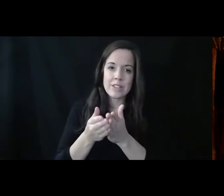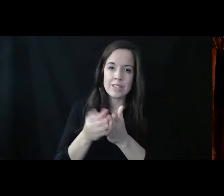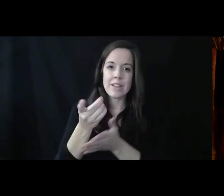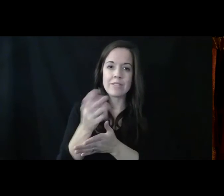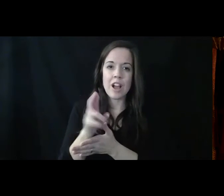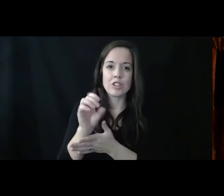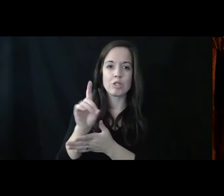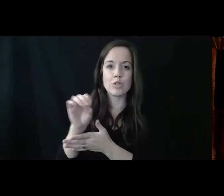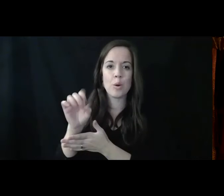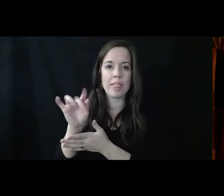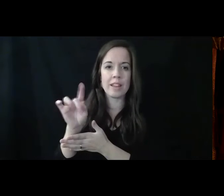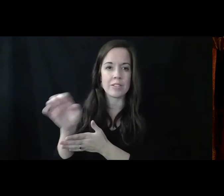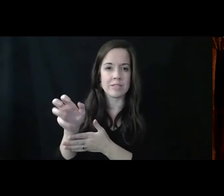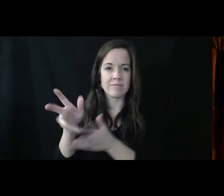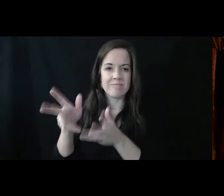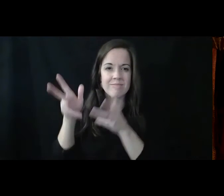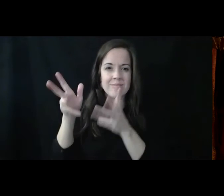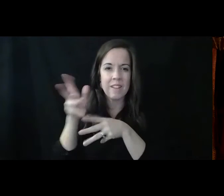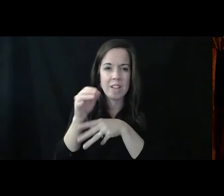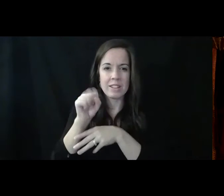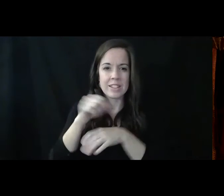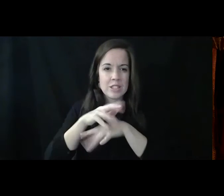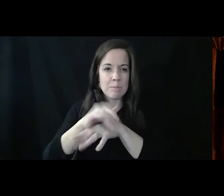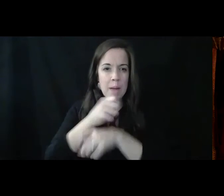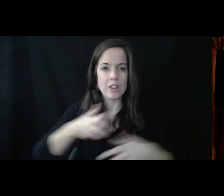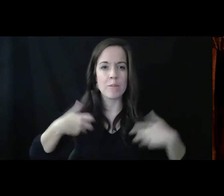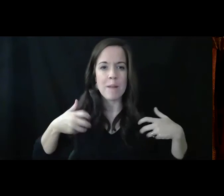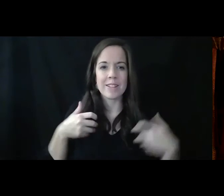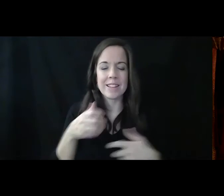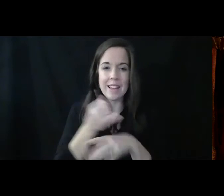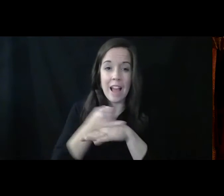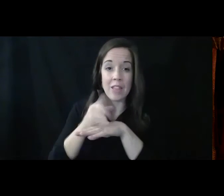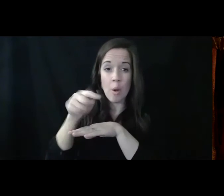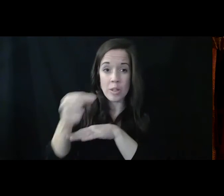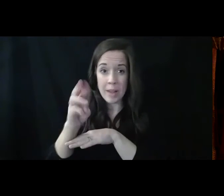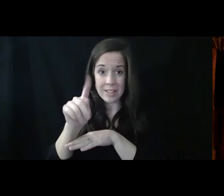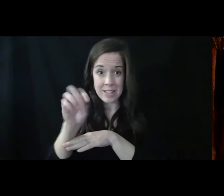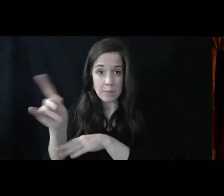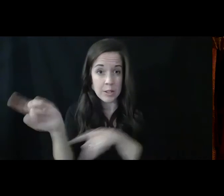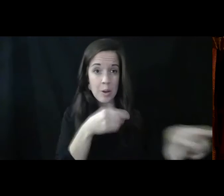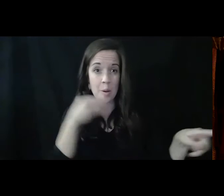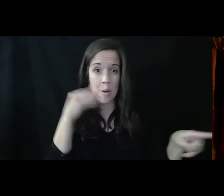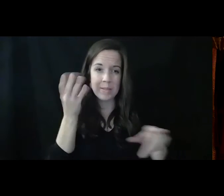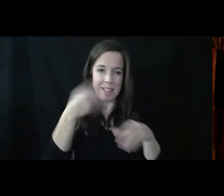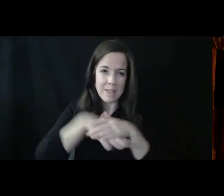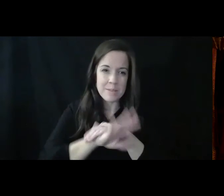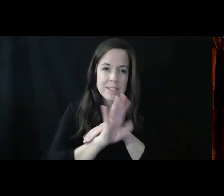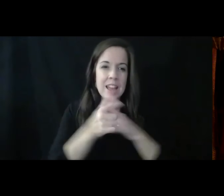Marooned on Spider Monkey Island, the only way Tommy can go home is to climb inside the pink shell of the Great Glass Sea Snail.